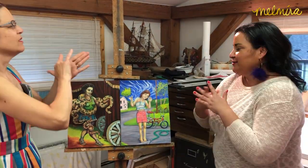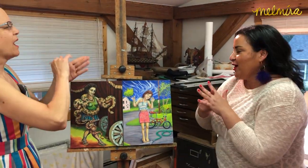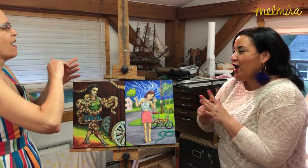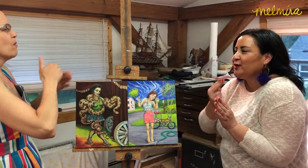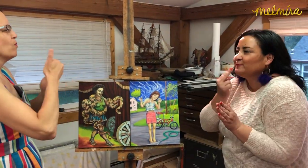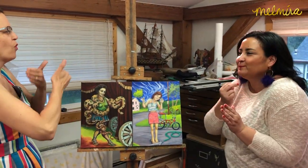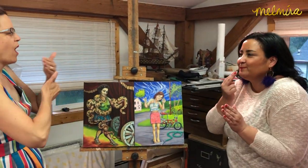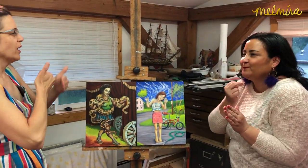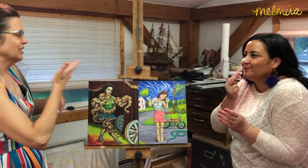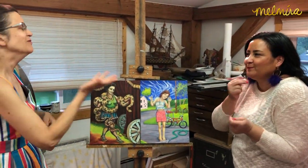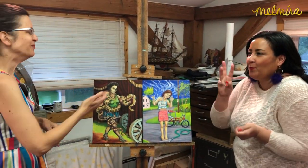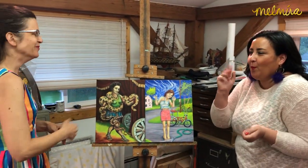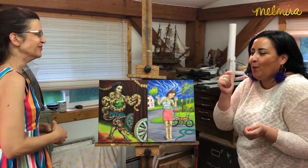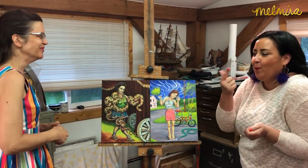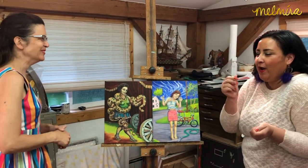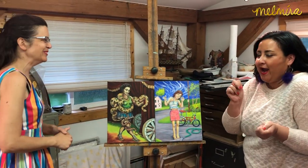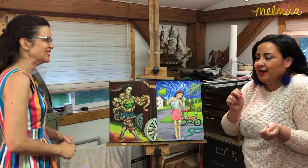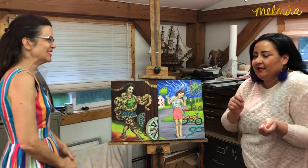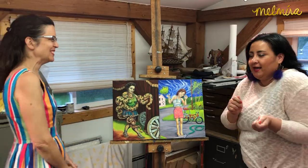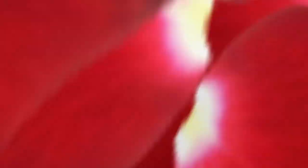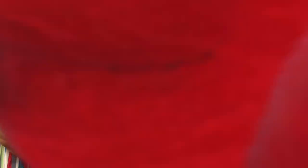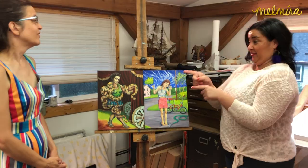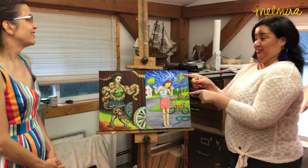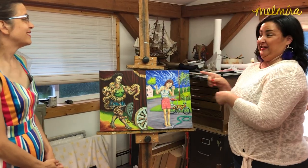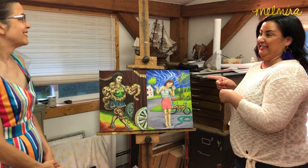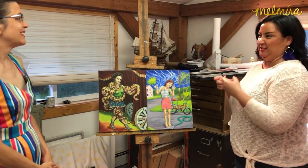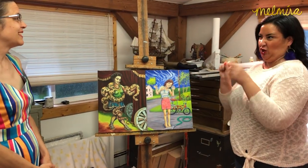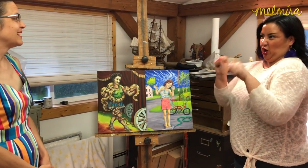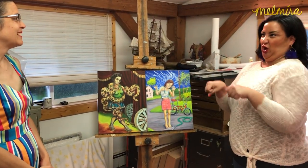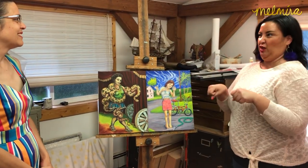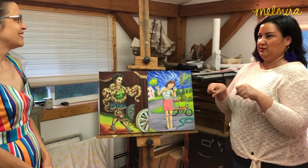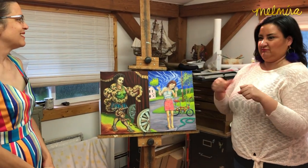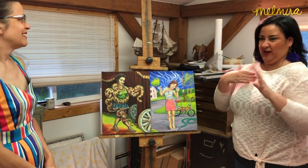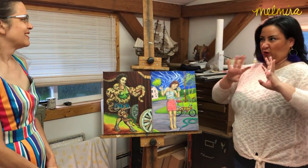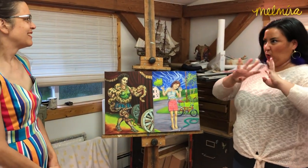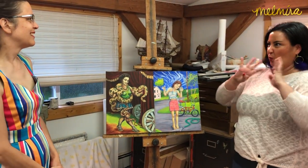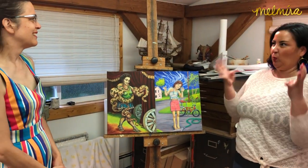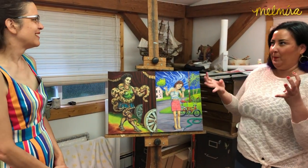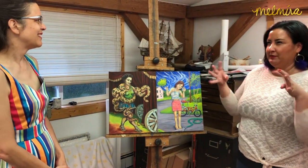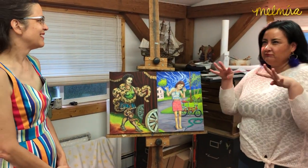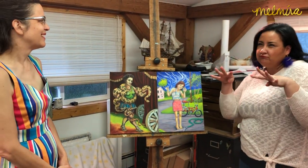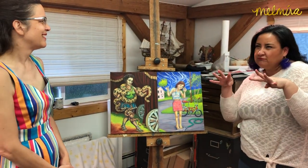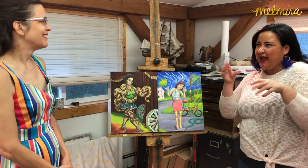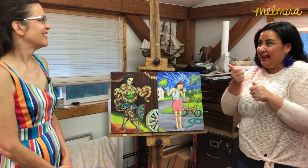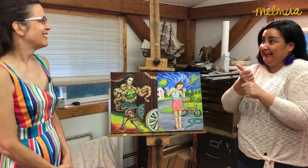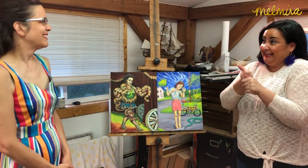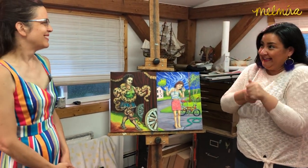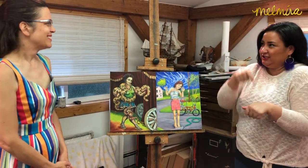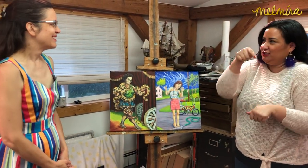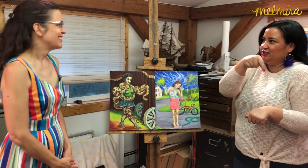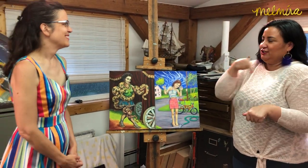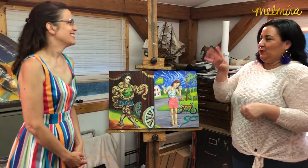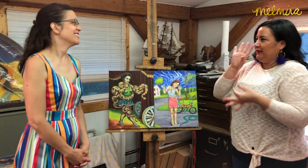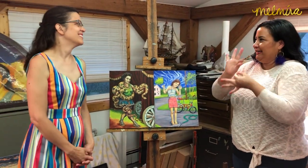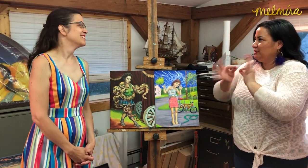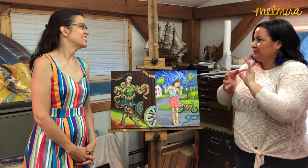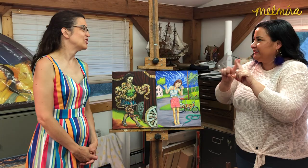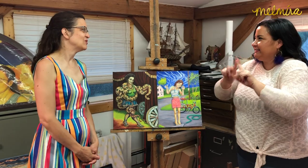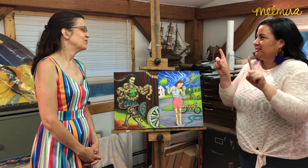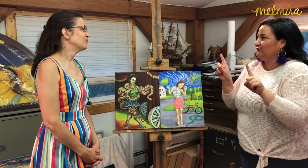That process- it started with a little wagon... A group of people could see your painting and each one of them would interpret it differently